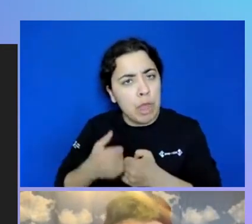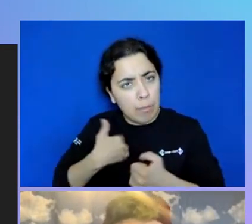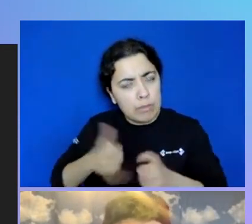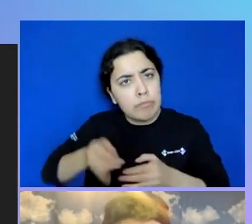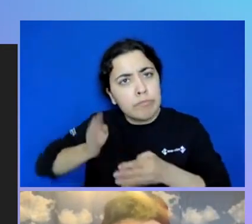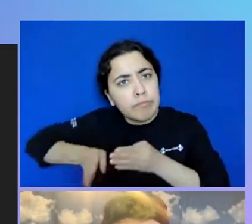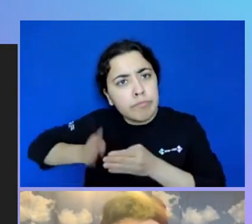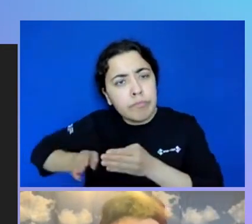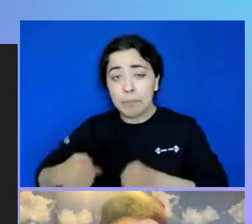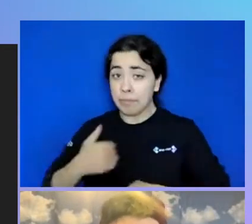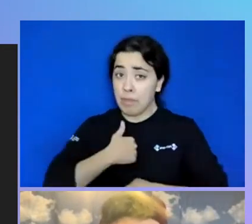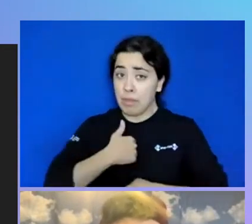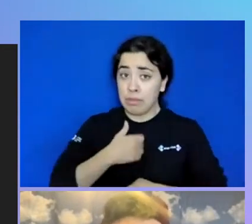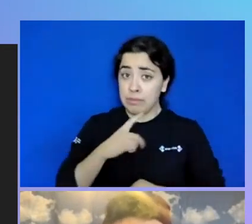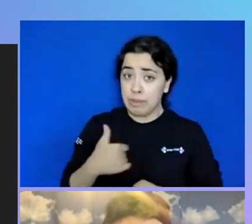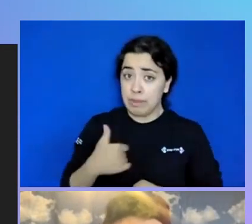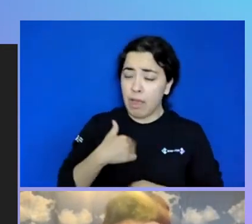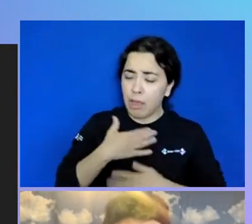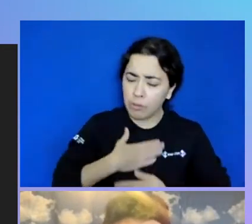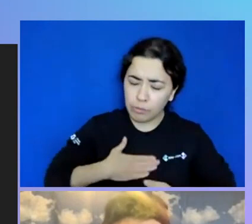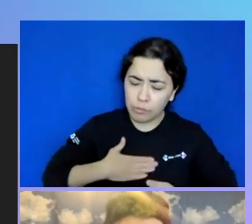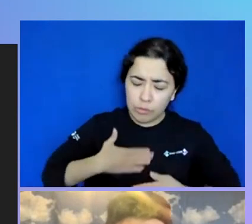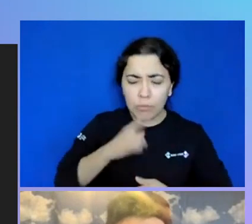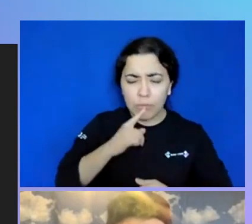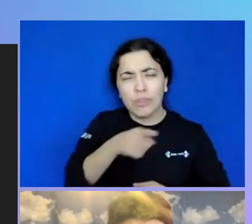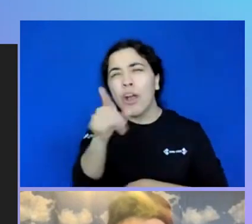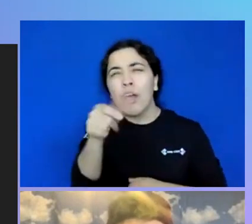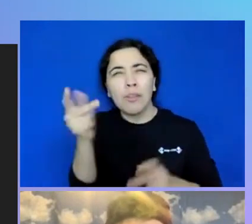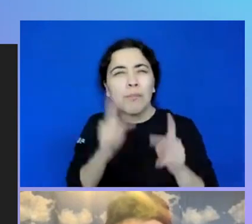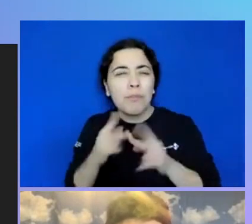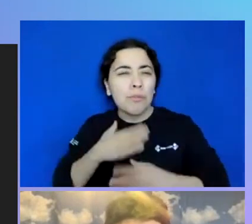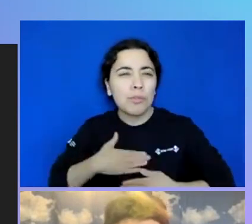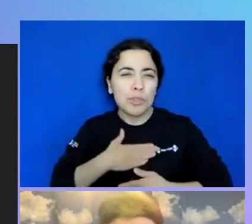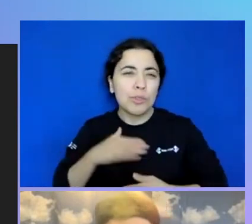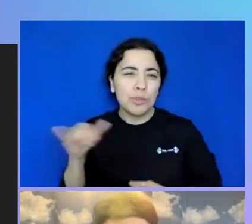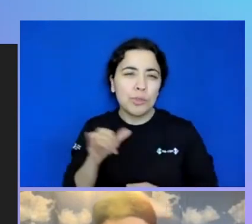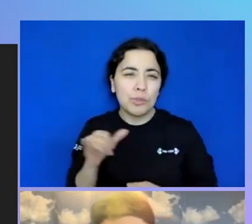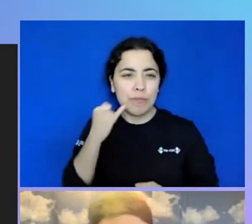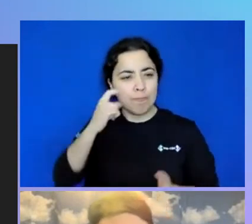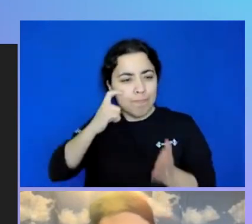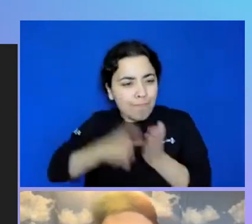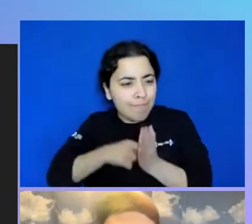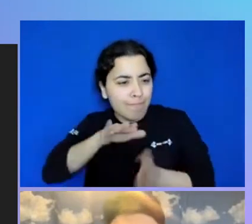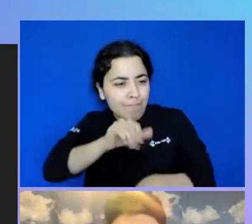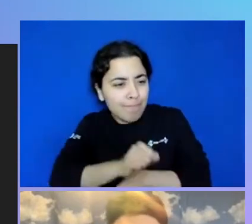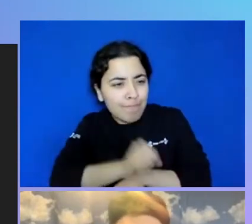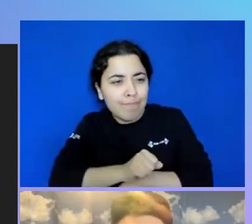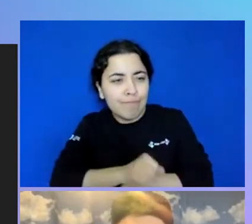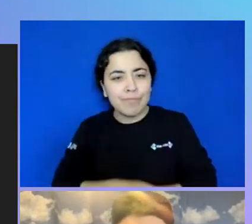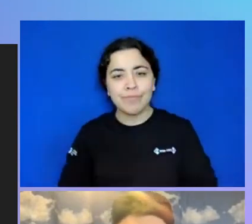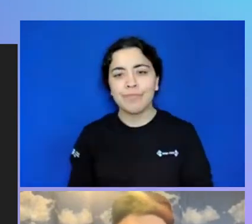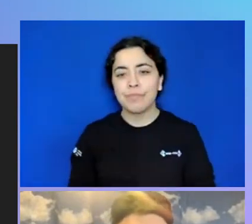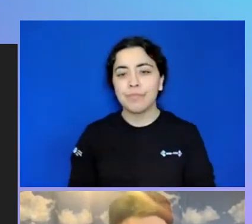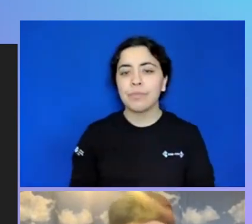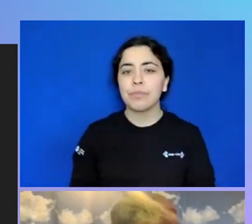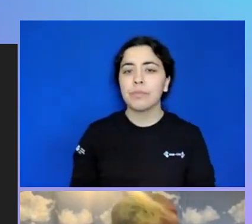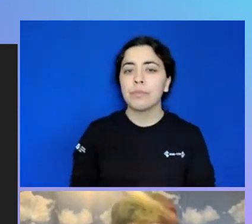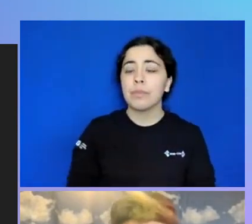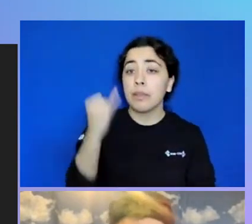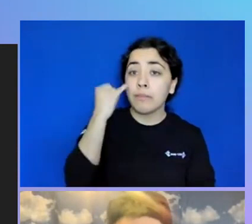As someone that has disabilities, and I'm sure there's a lot of other people that appreciate it, too. For managers and leaders, protect